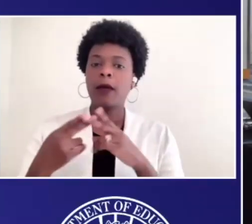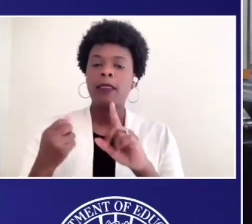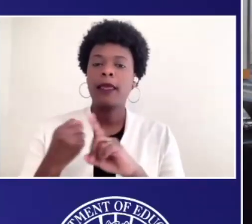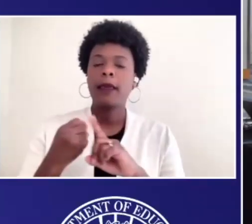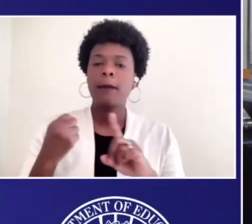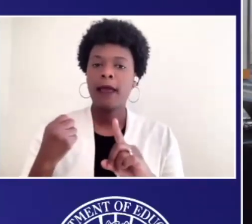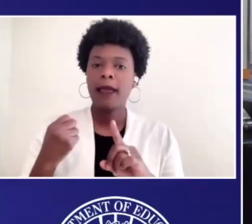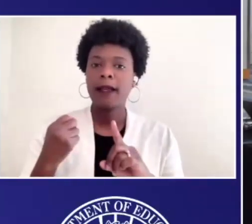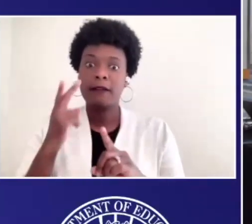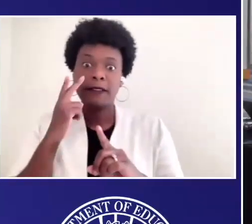impact.